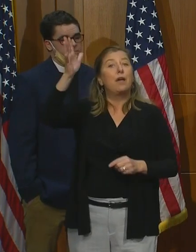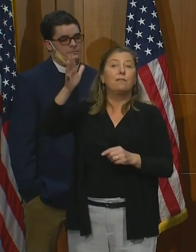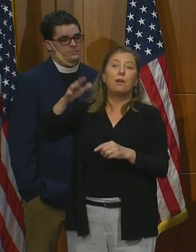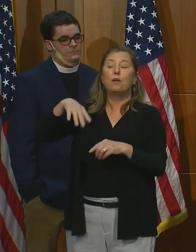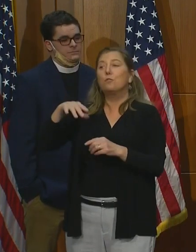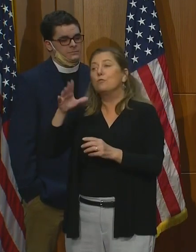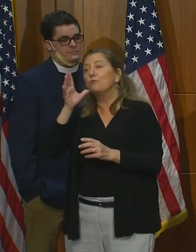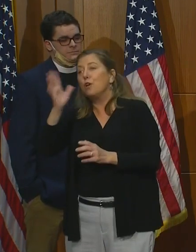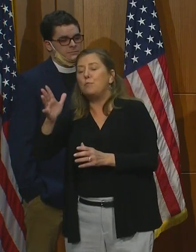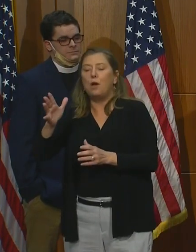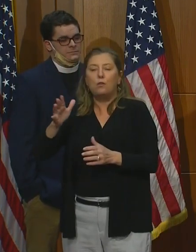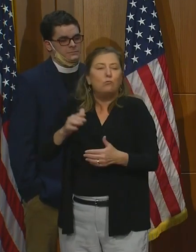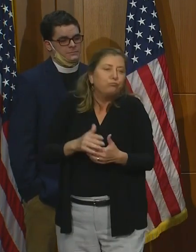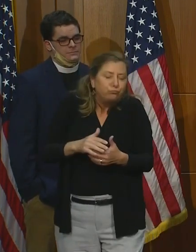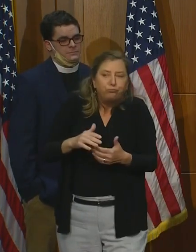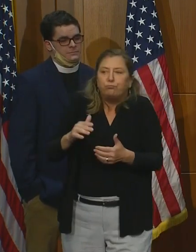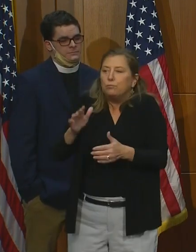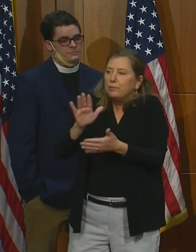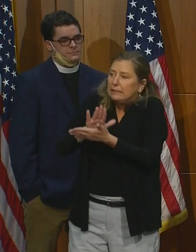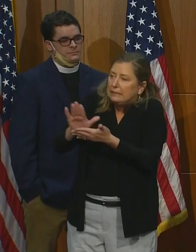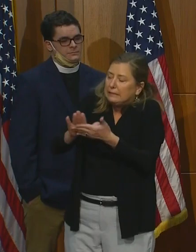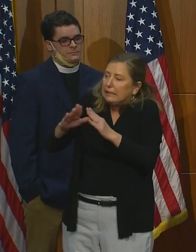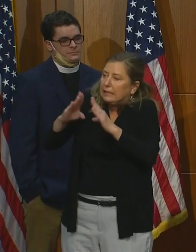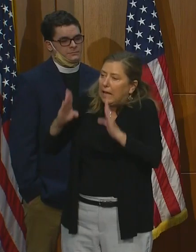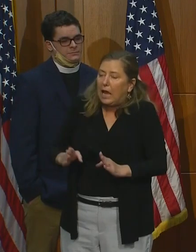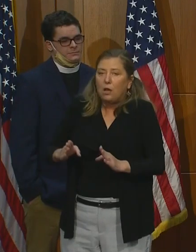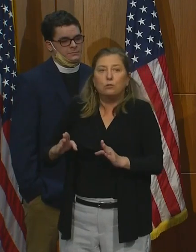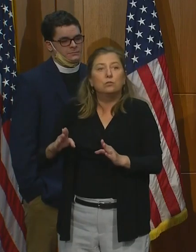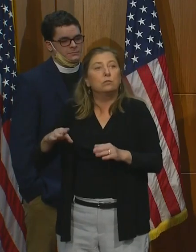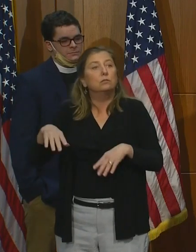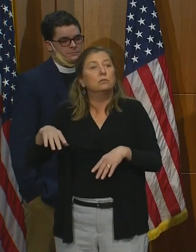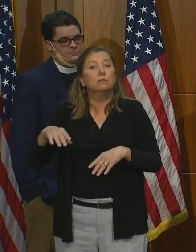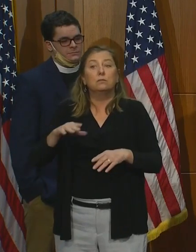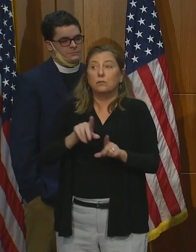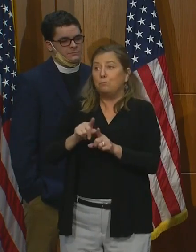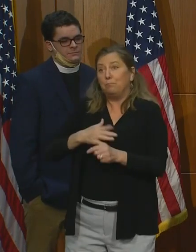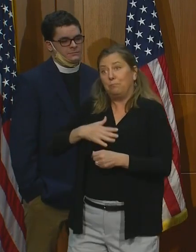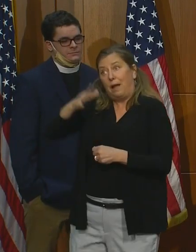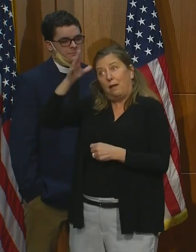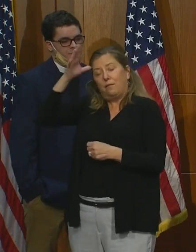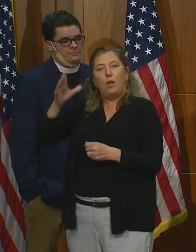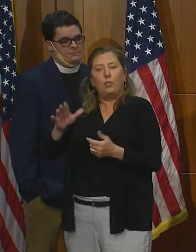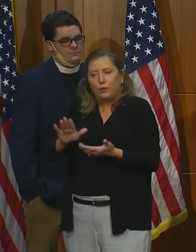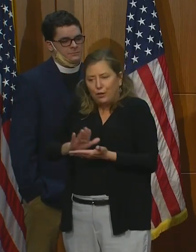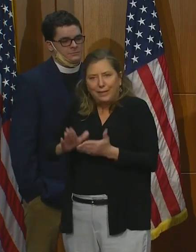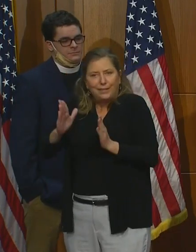THE GRANDSON OF A HOUSEKEEPER